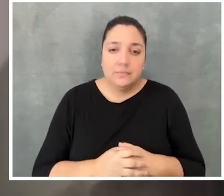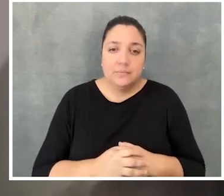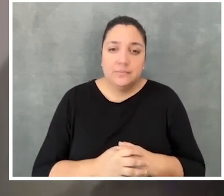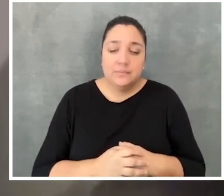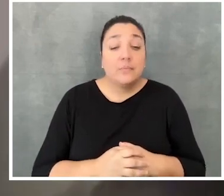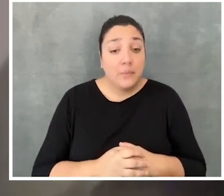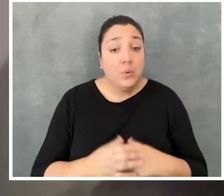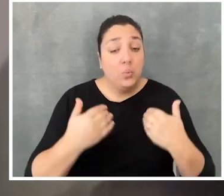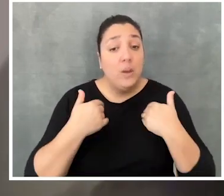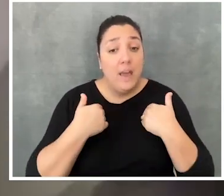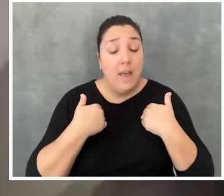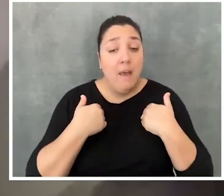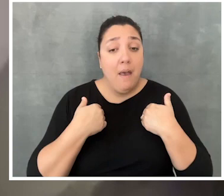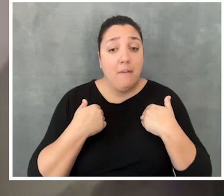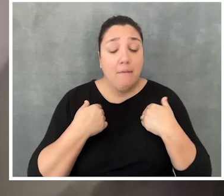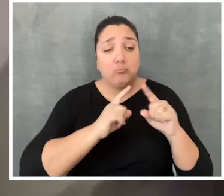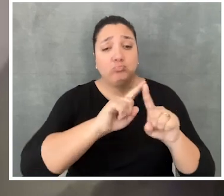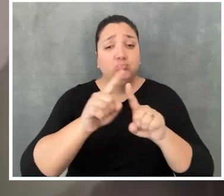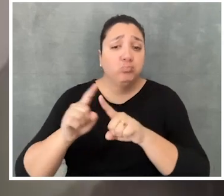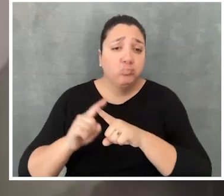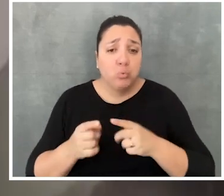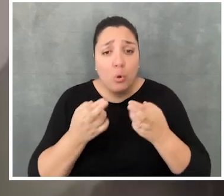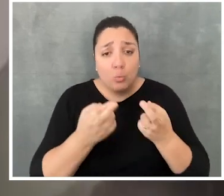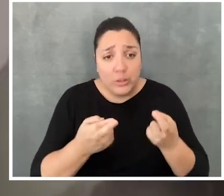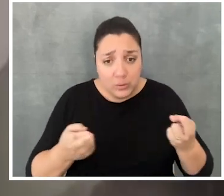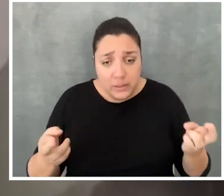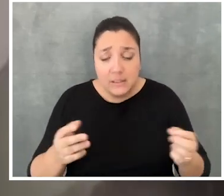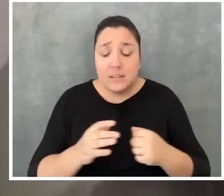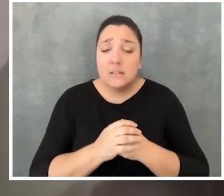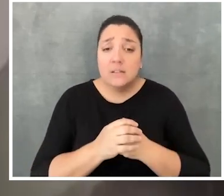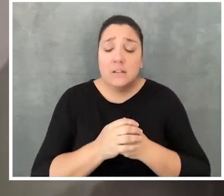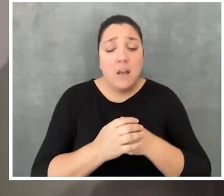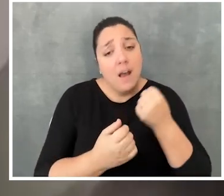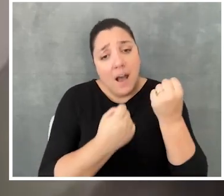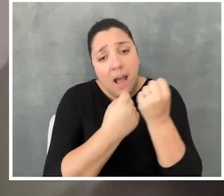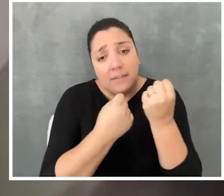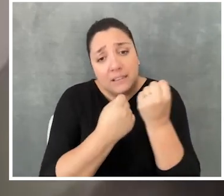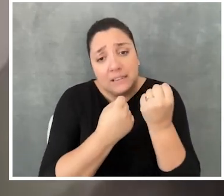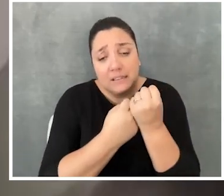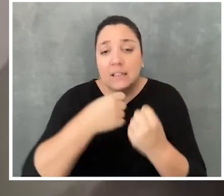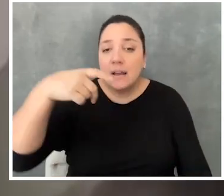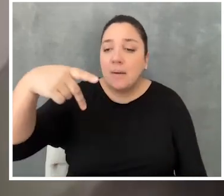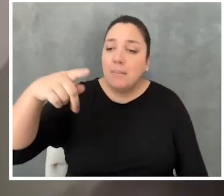resources and advocacy platforms that we use to